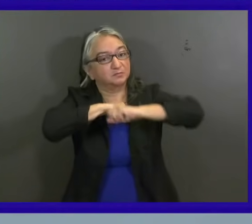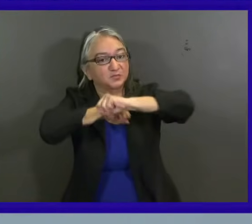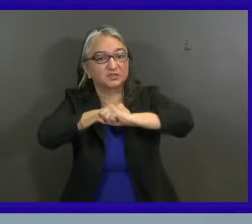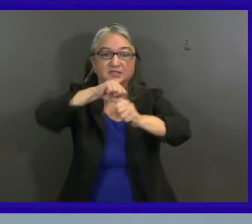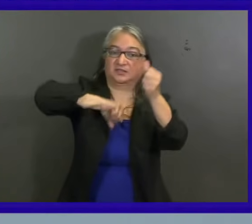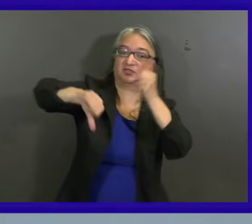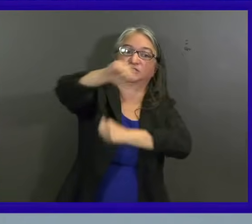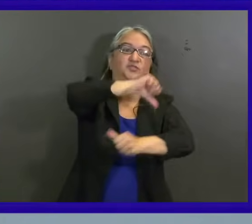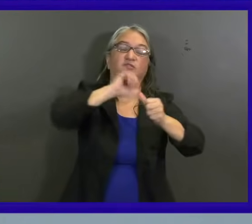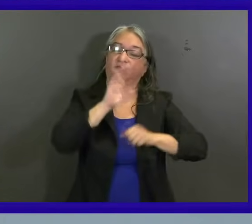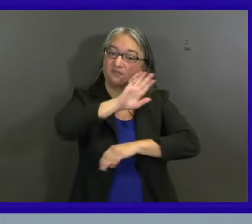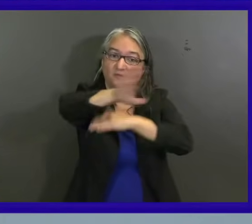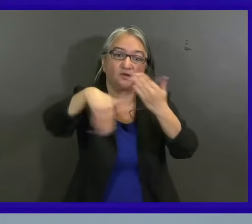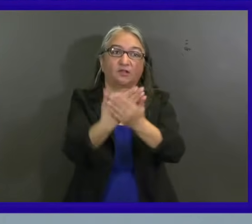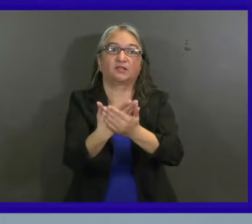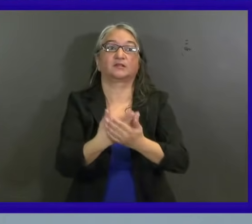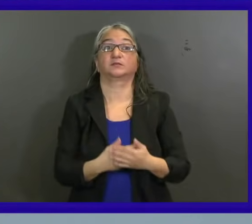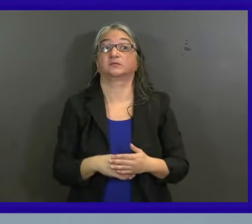parents can book today for their eligible children